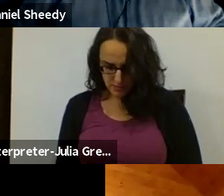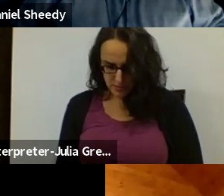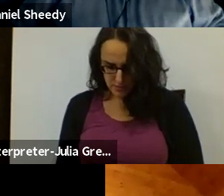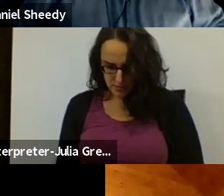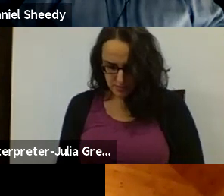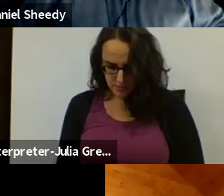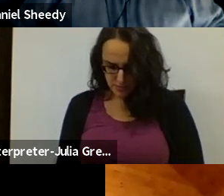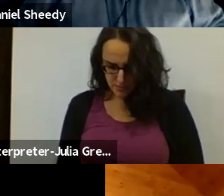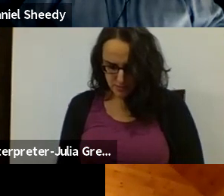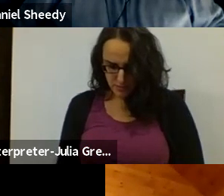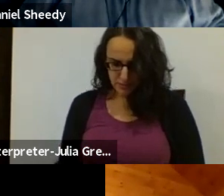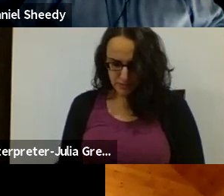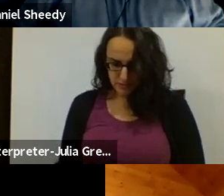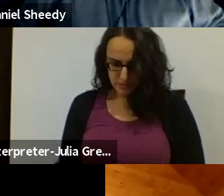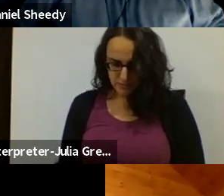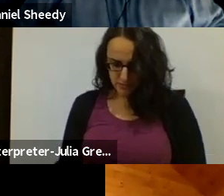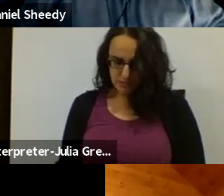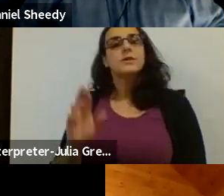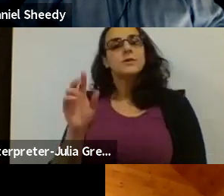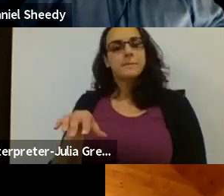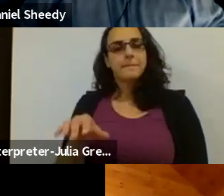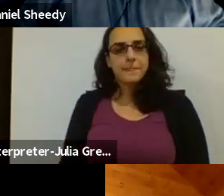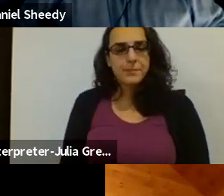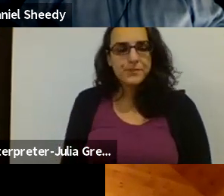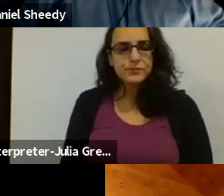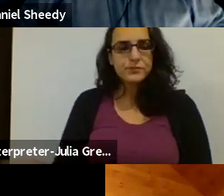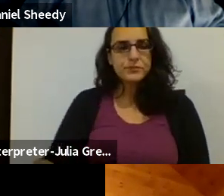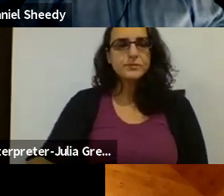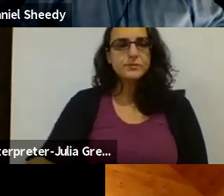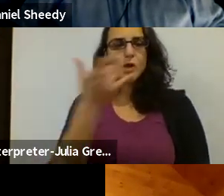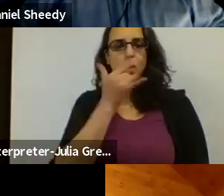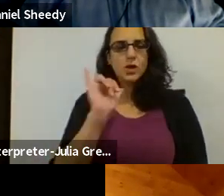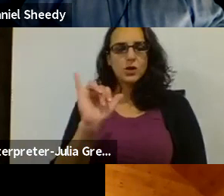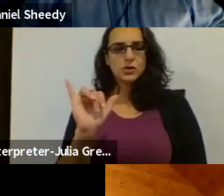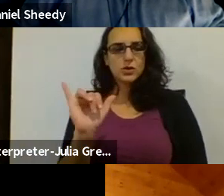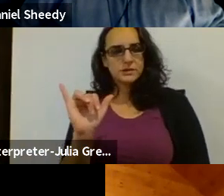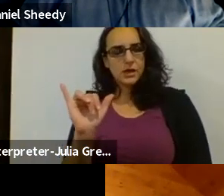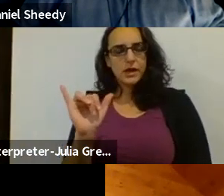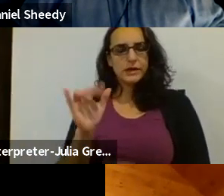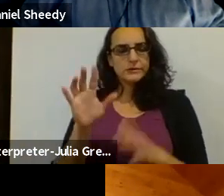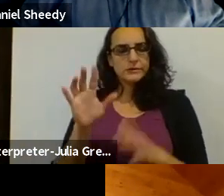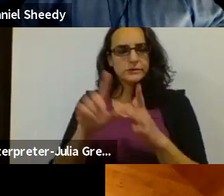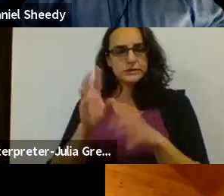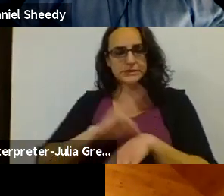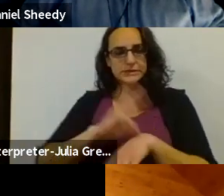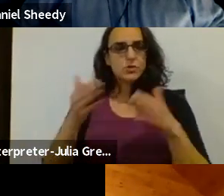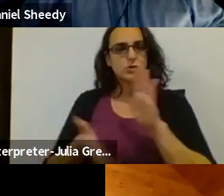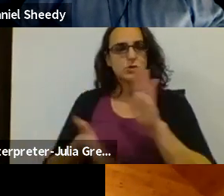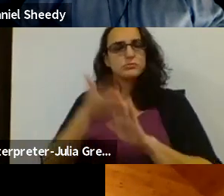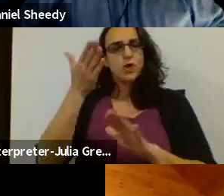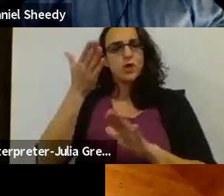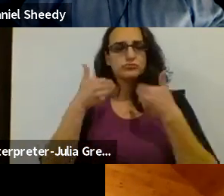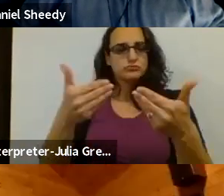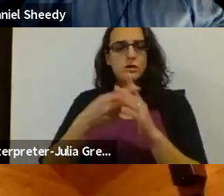Kathleen Stern: In case anyone's wondering that is Brett's diploma back there on the wall till he gets an office. I'm holding it.